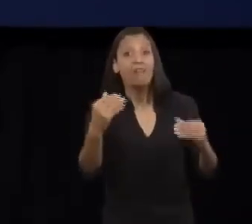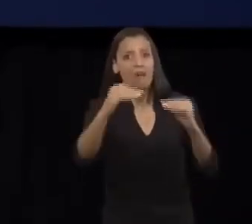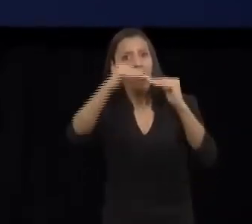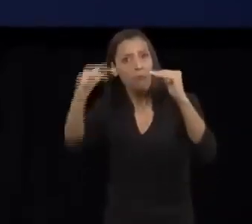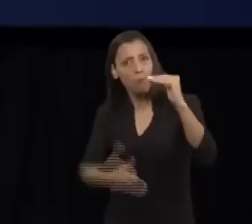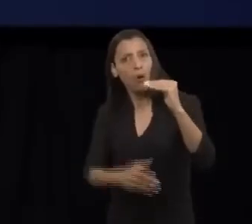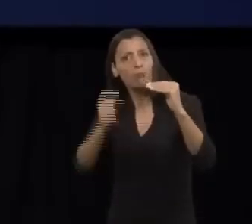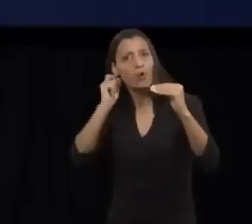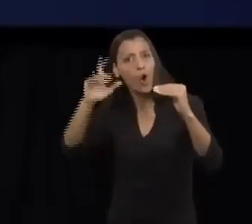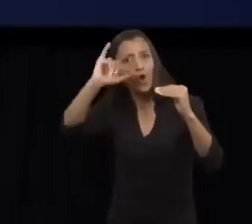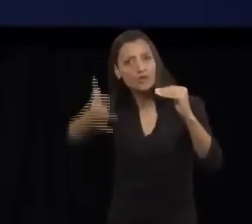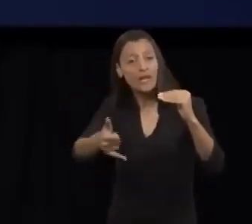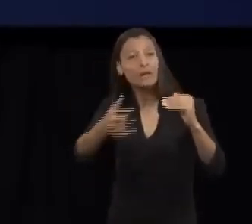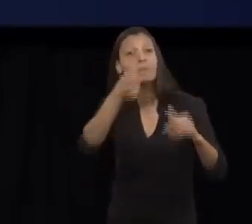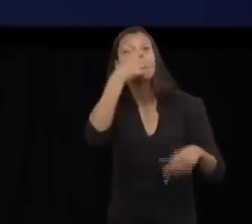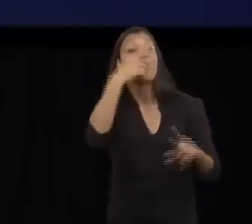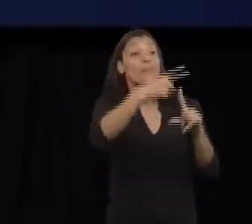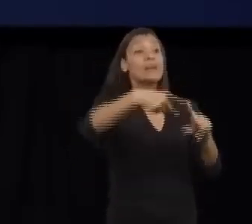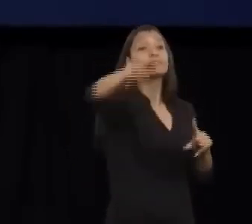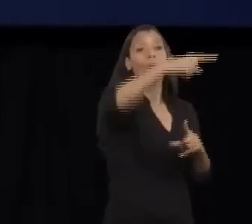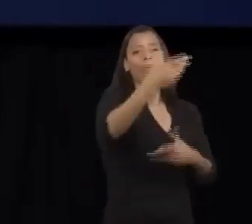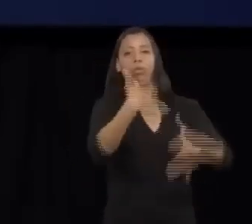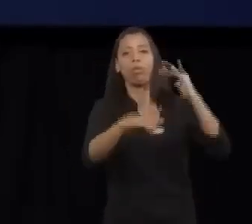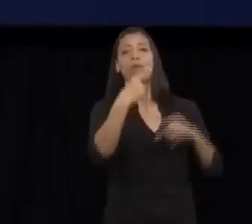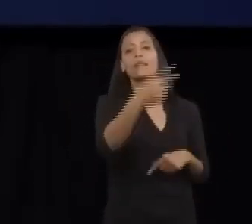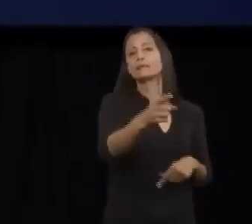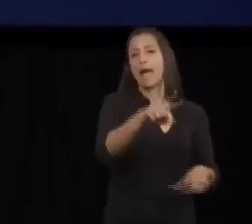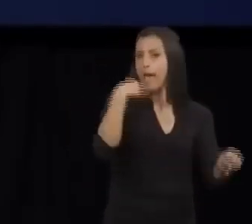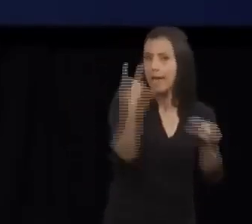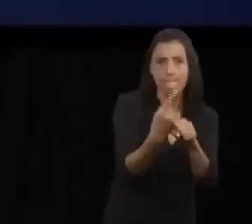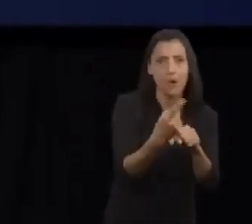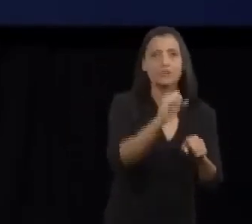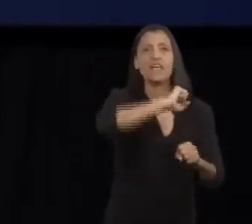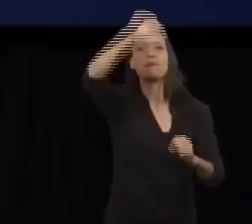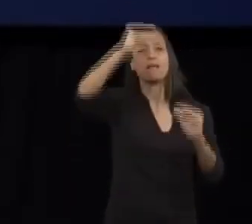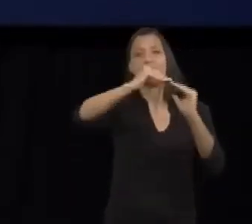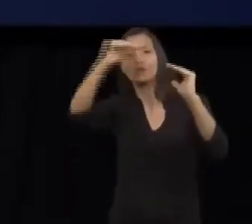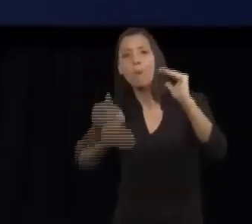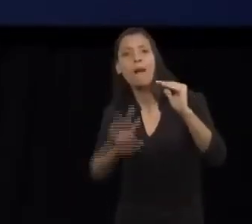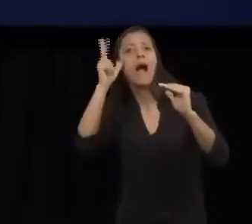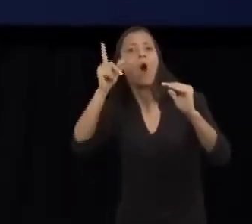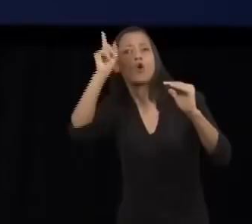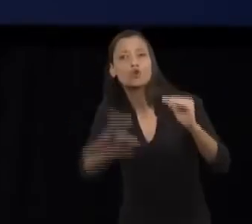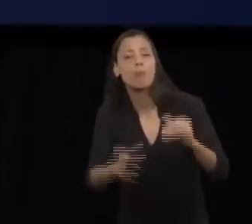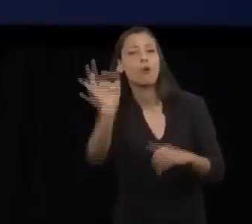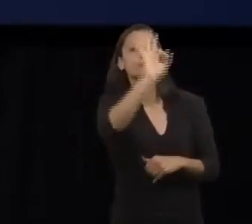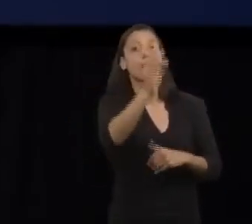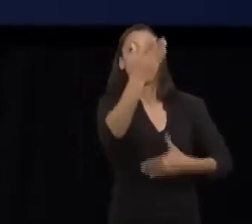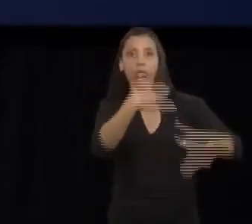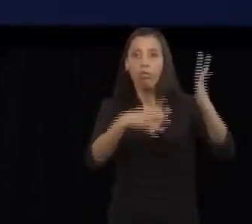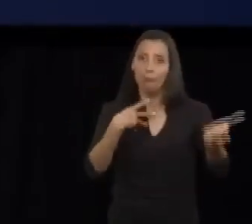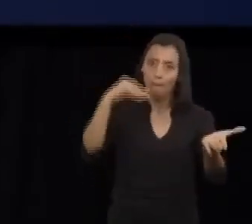then they said that we could not break the eight, then we could break the four, then we could break the two,